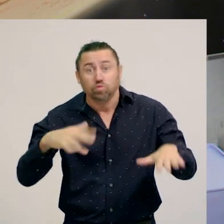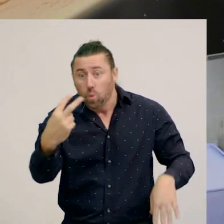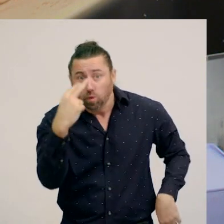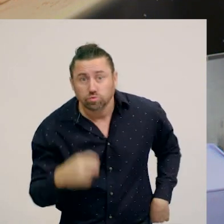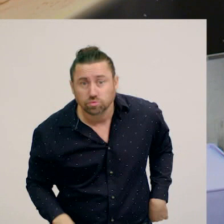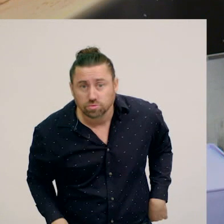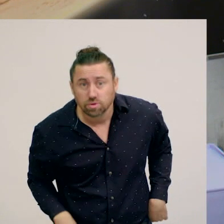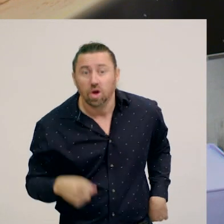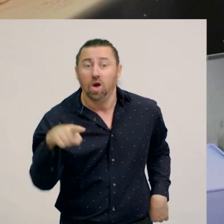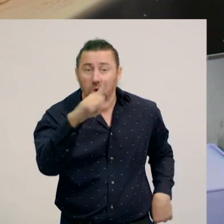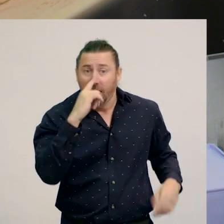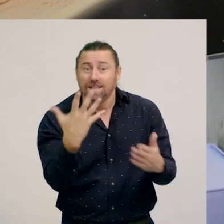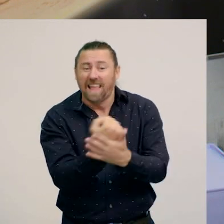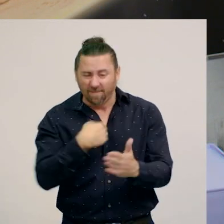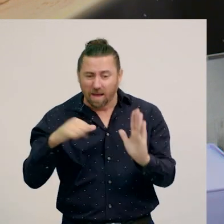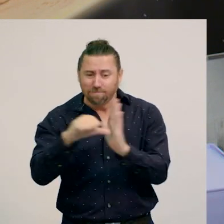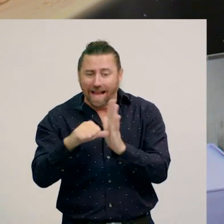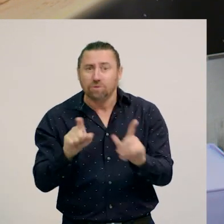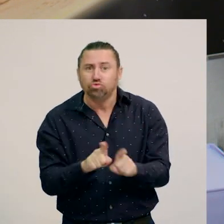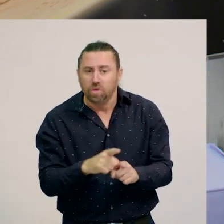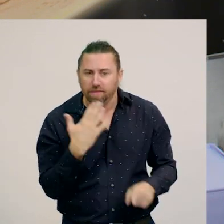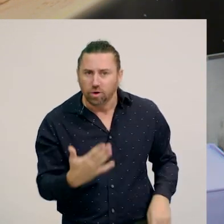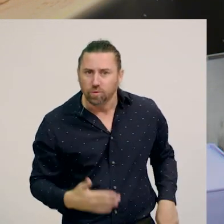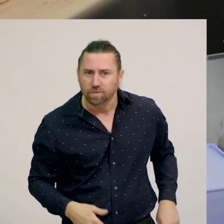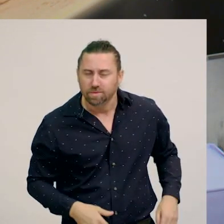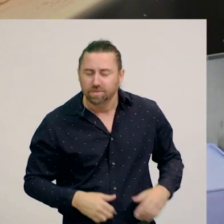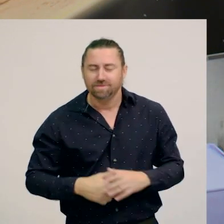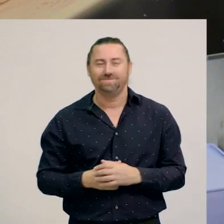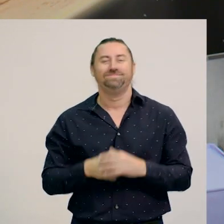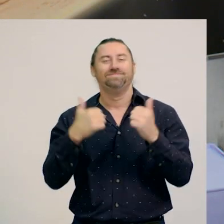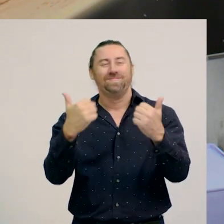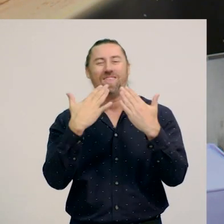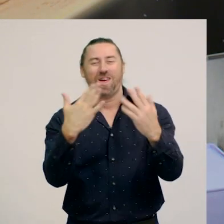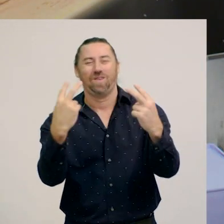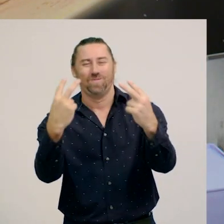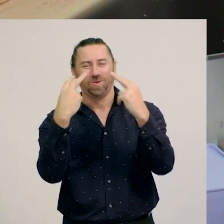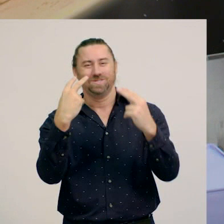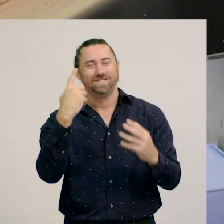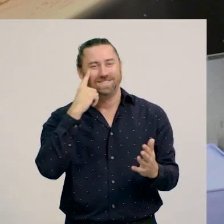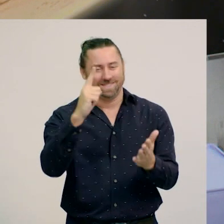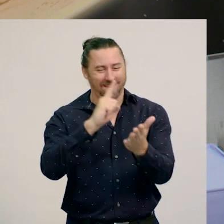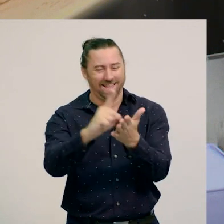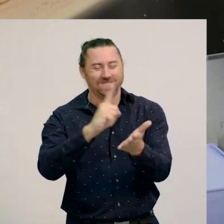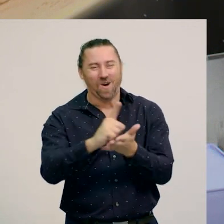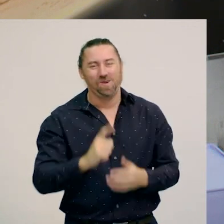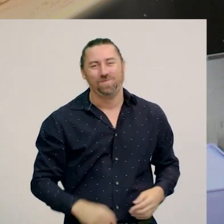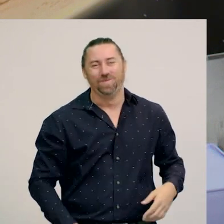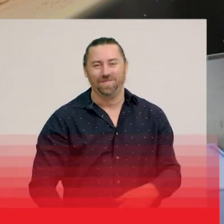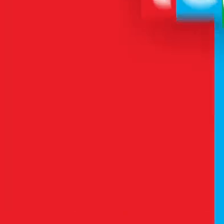you can actually save your dad some money! Okay. Thanks for watching, and see you next time!